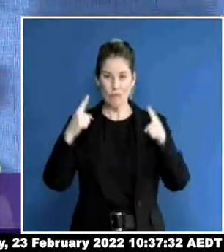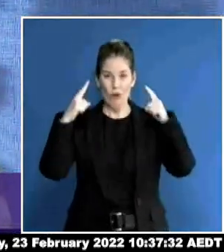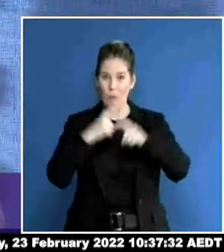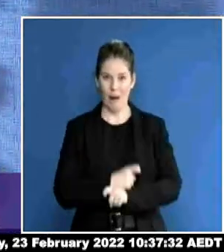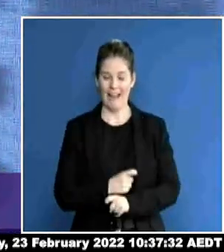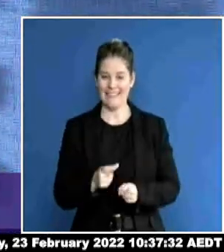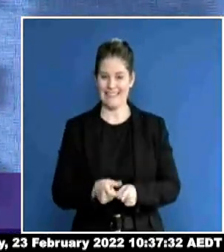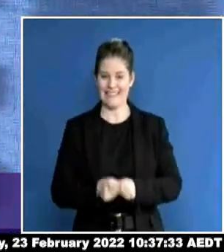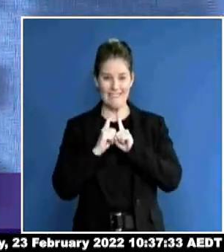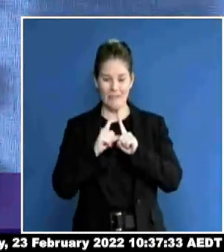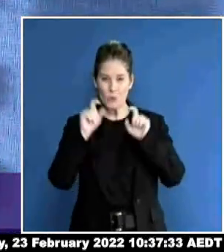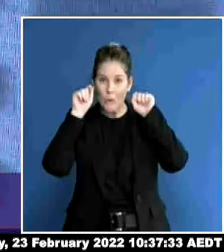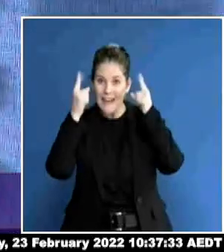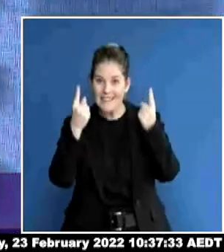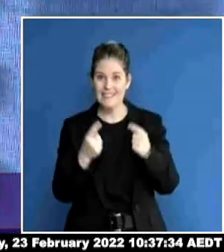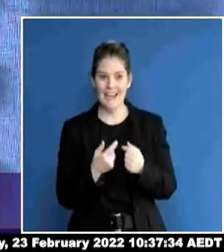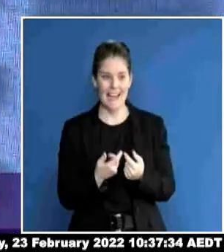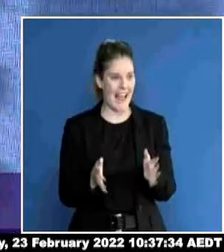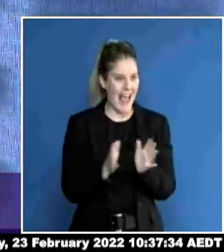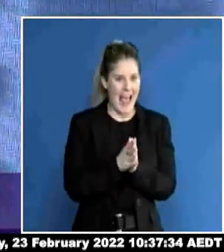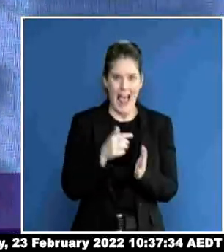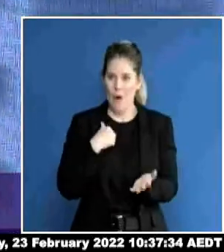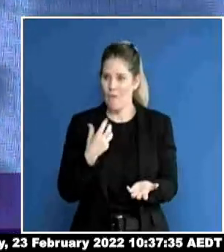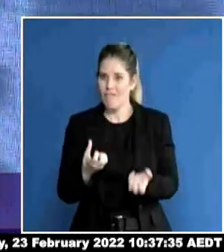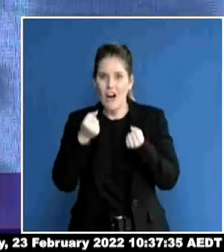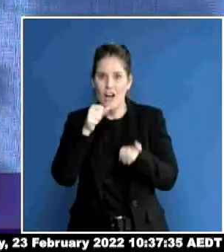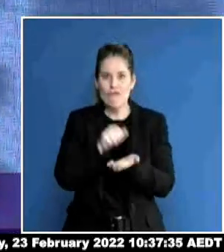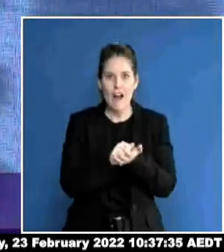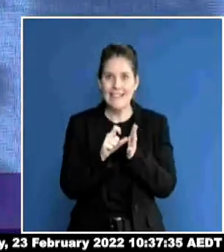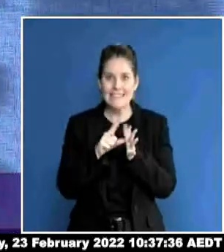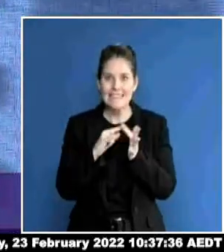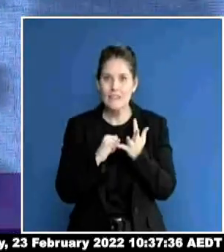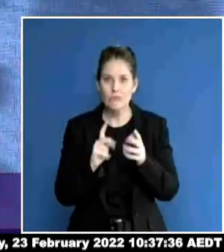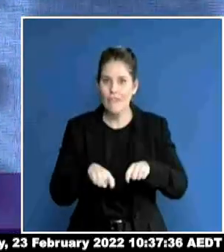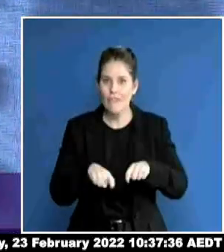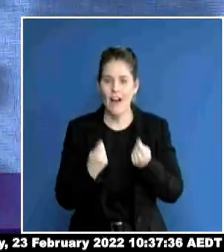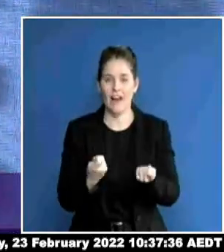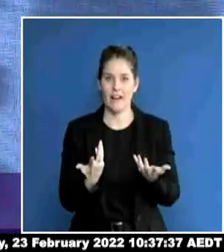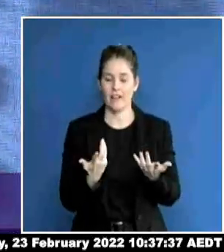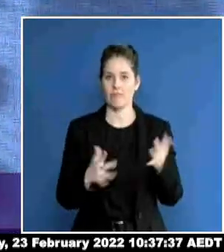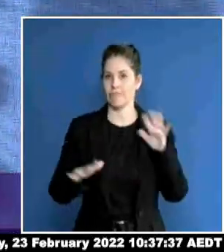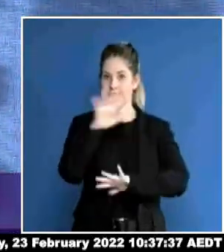The findings of the Boston Consulting Group, Commissioners, echo the experience of people